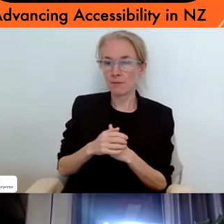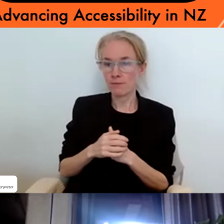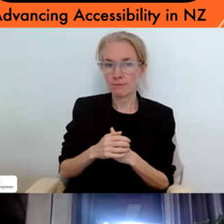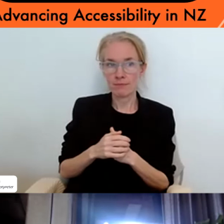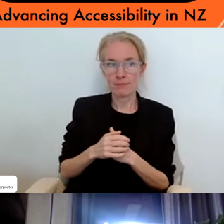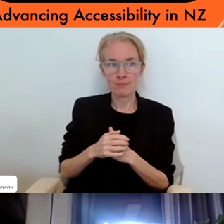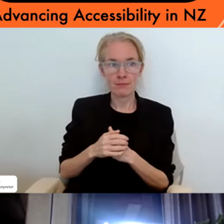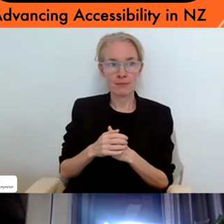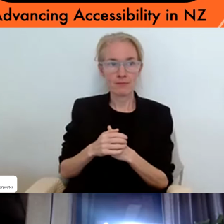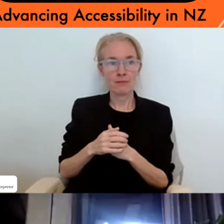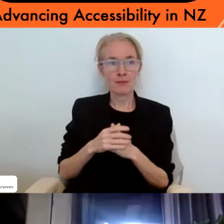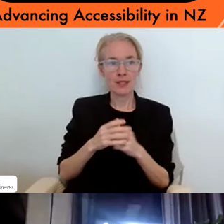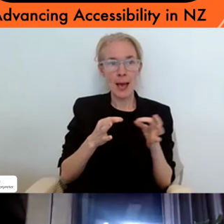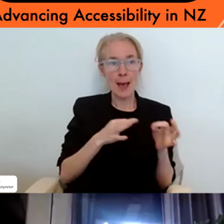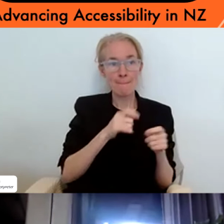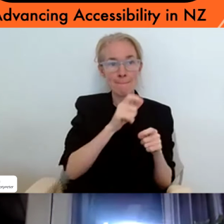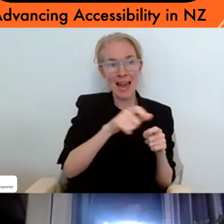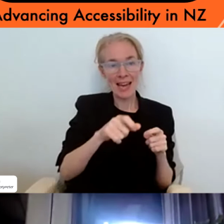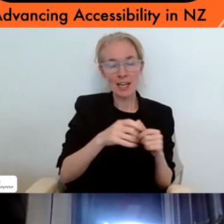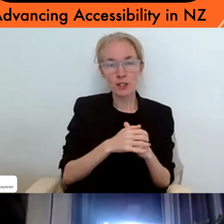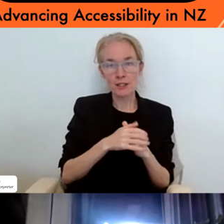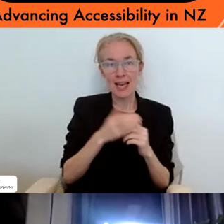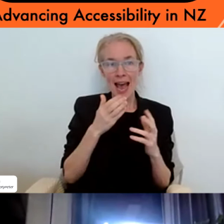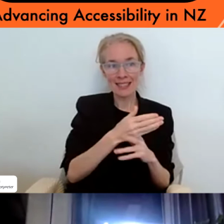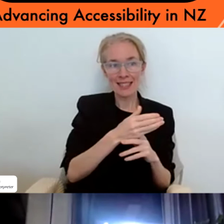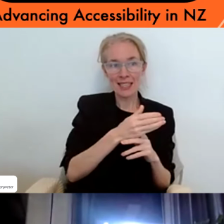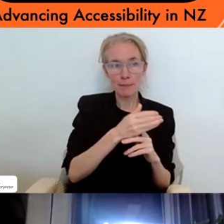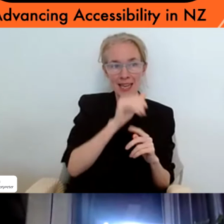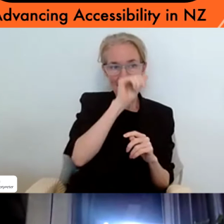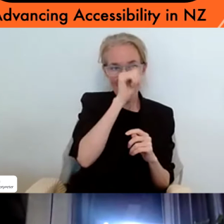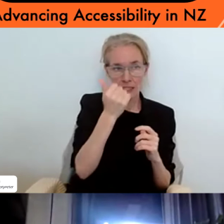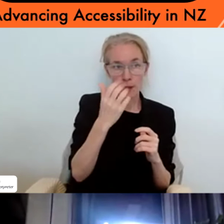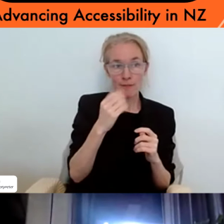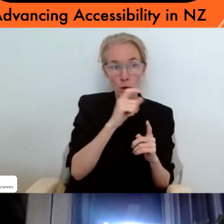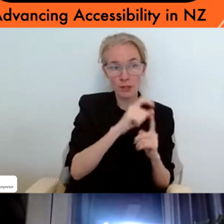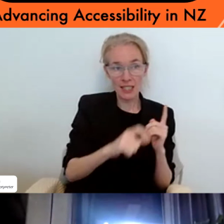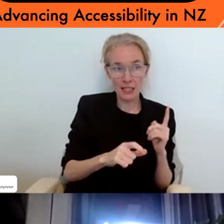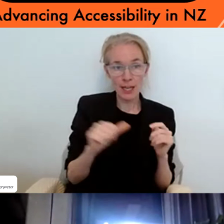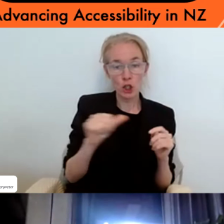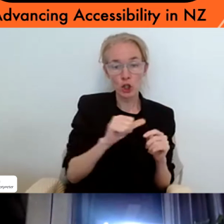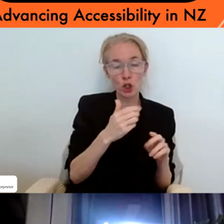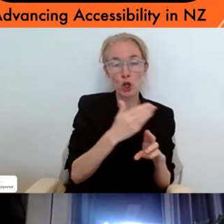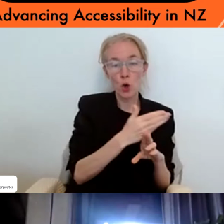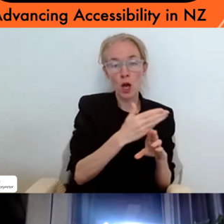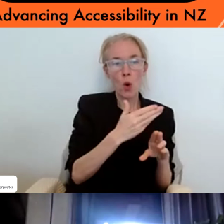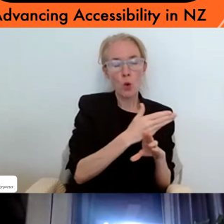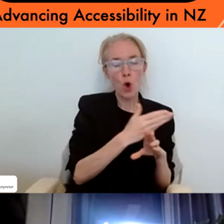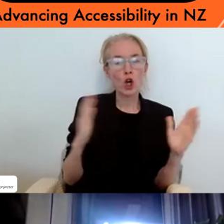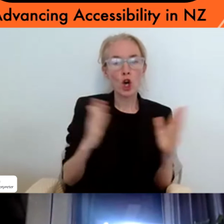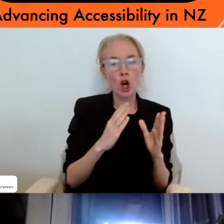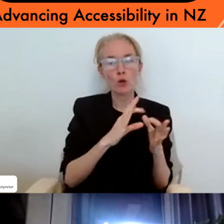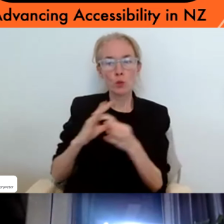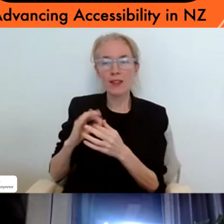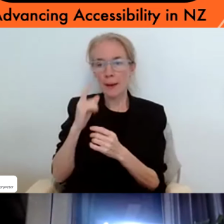planners and accessibility experts from the disability space with those working in aged residential care and retirement visitors to